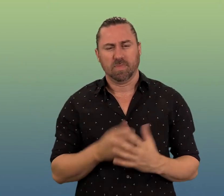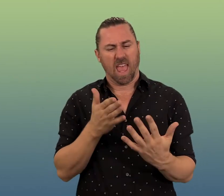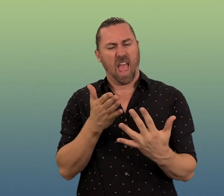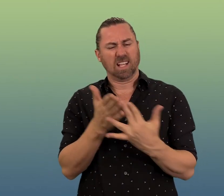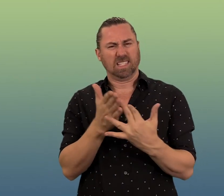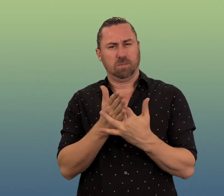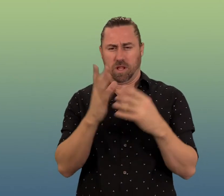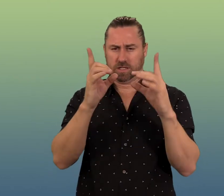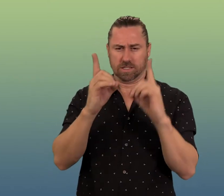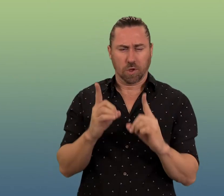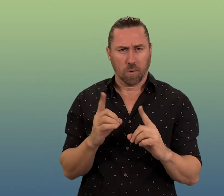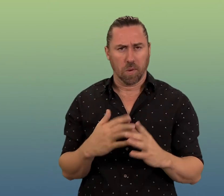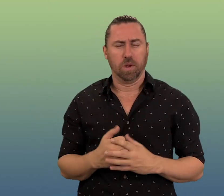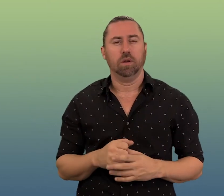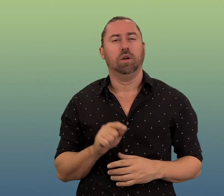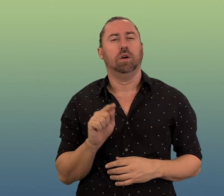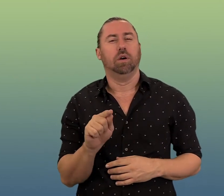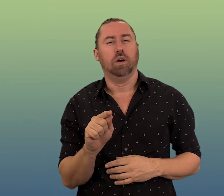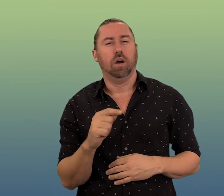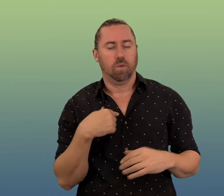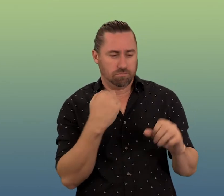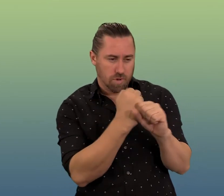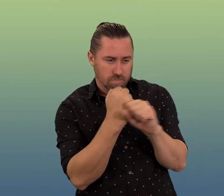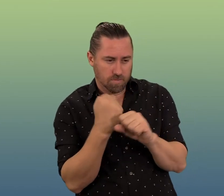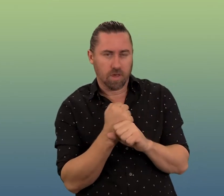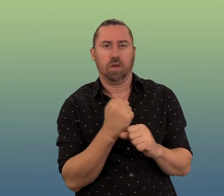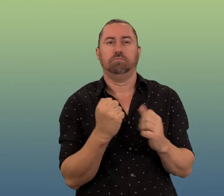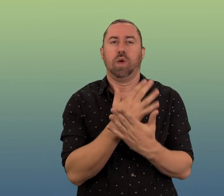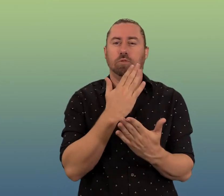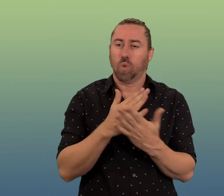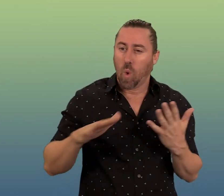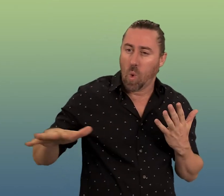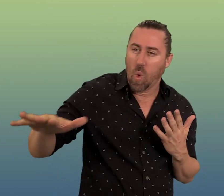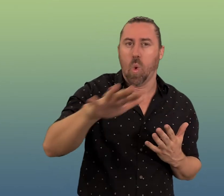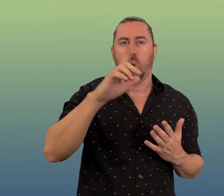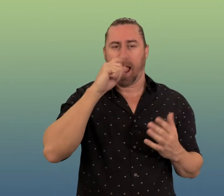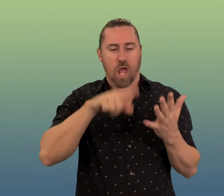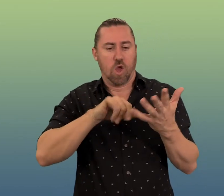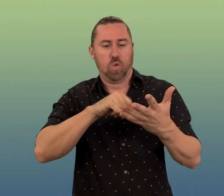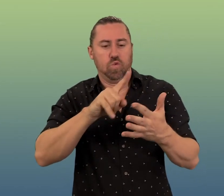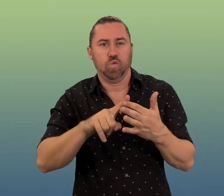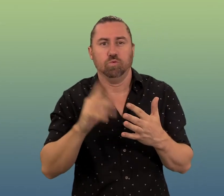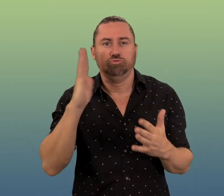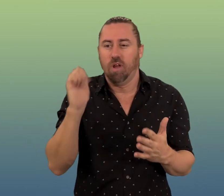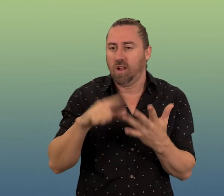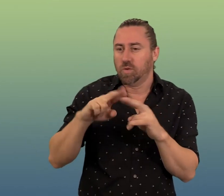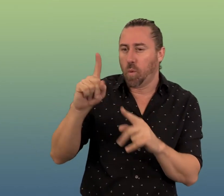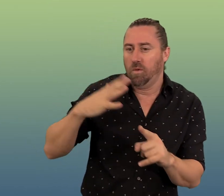Accessible design. Designing for equal usability for all with regard to mobility,